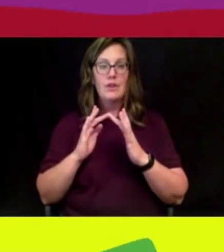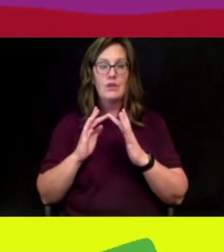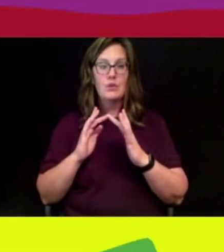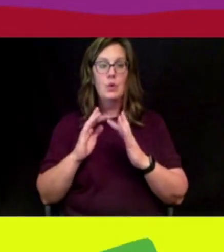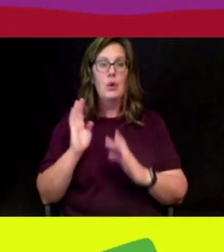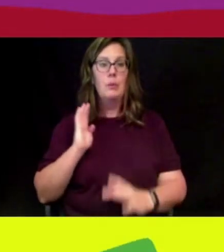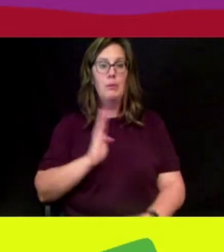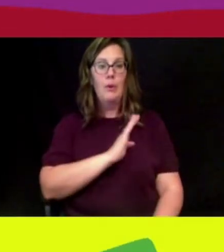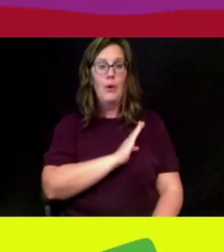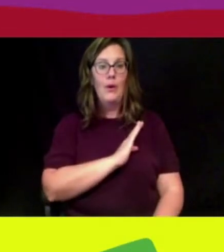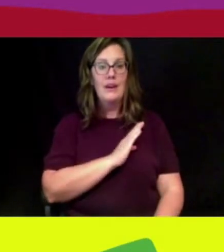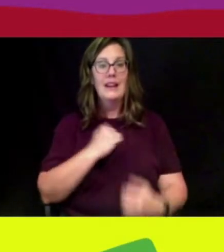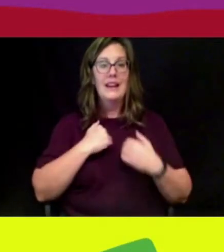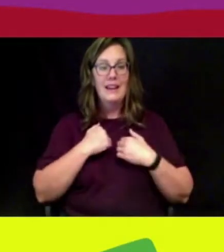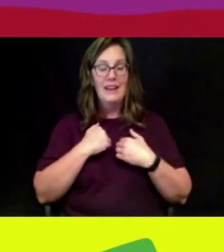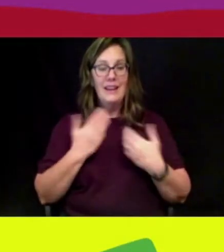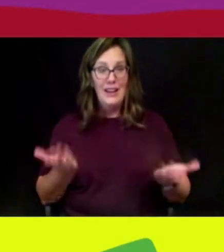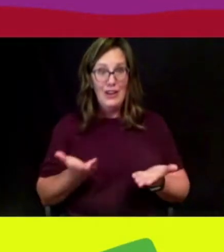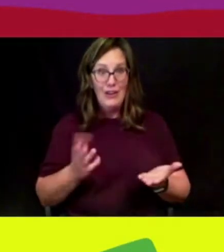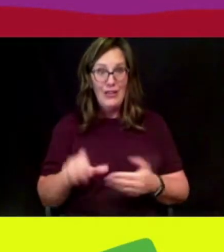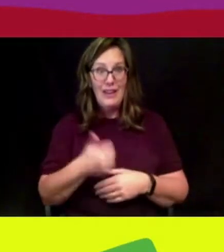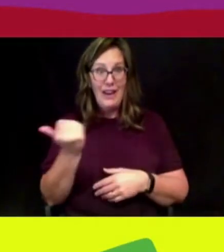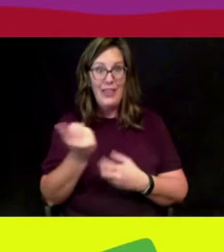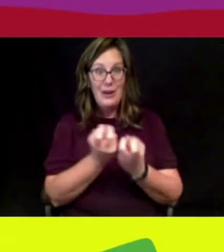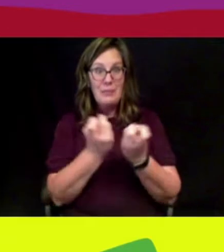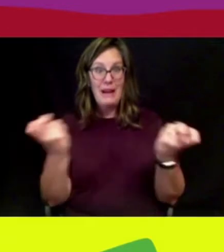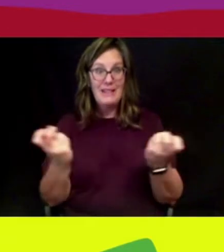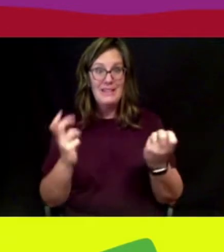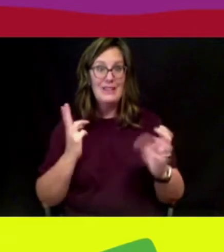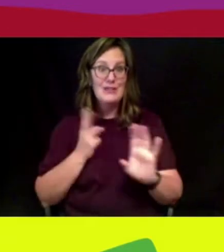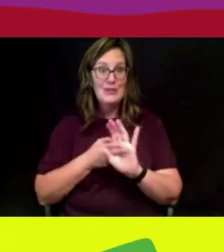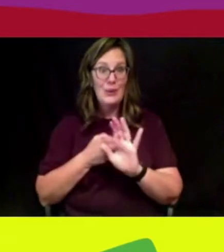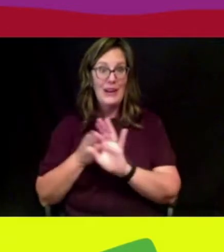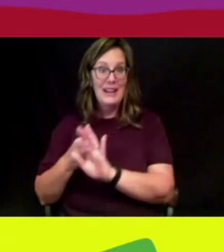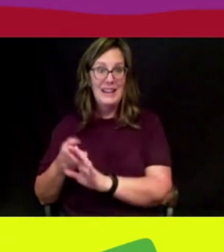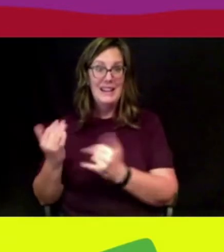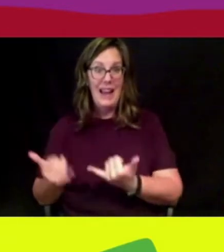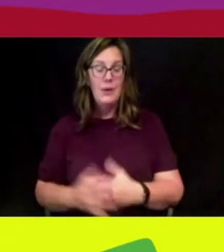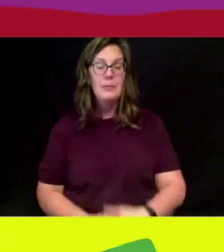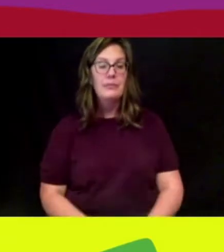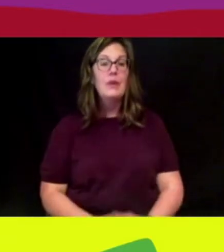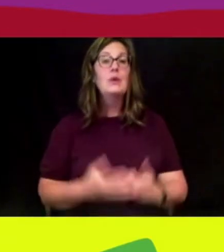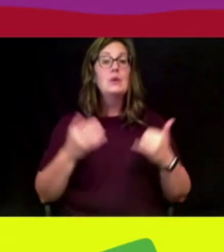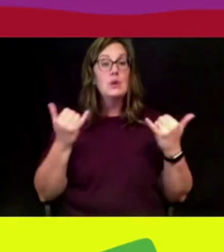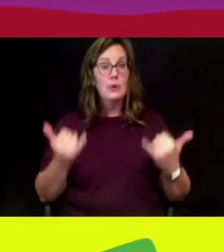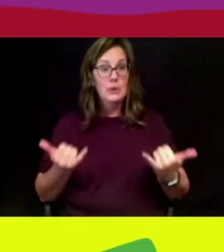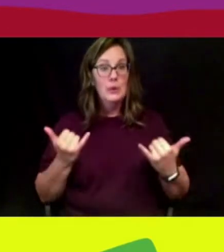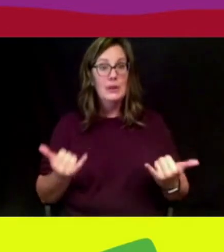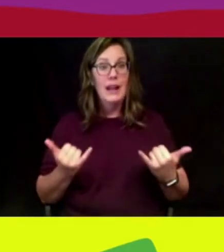all the other speakers panelists getting ready to join me now so today we are going to go over we're